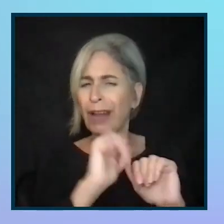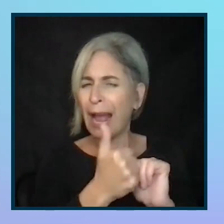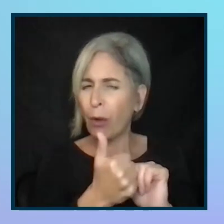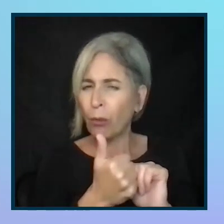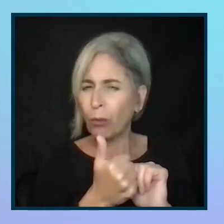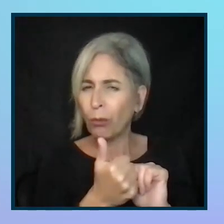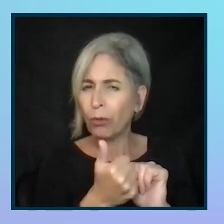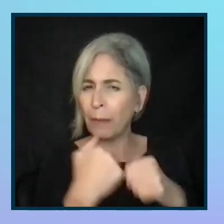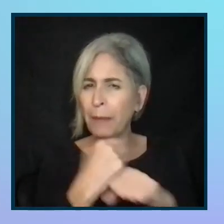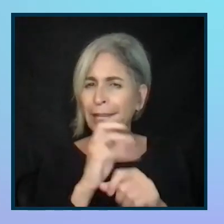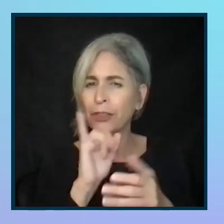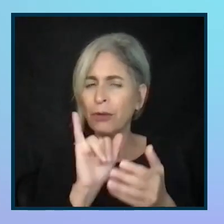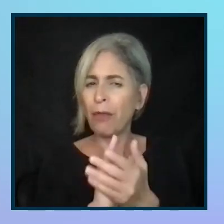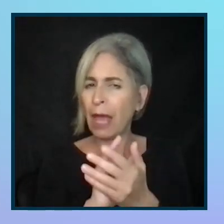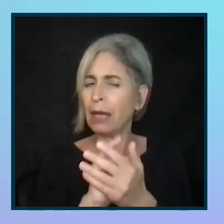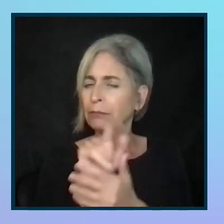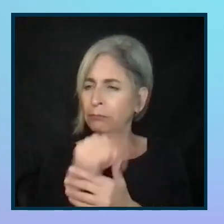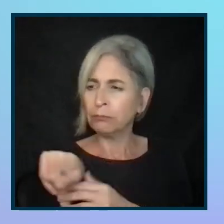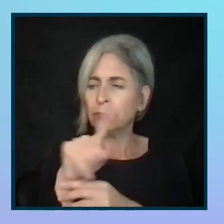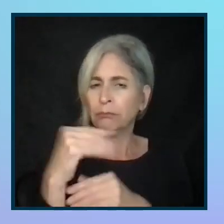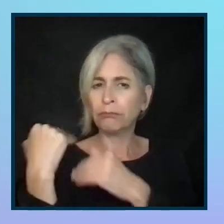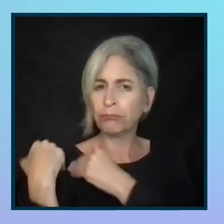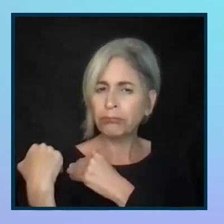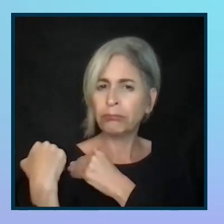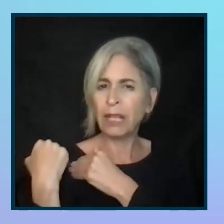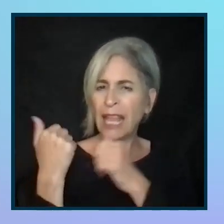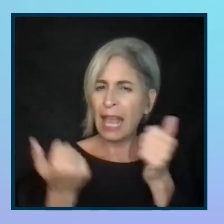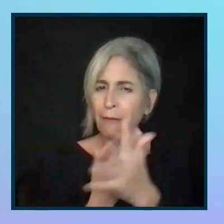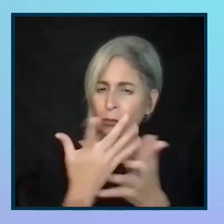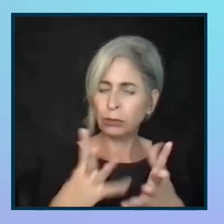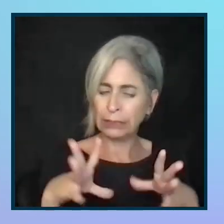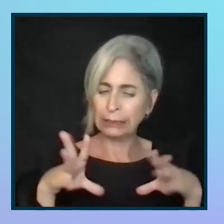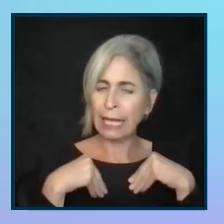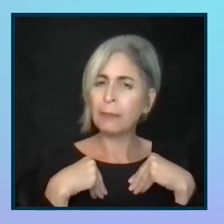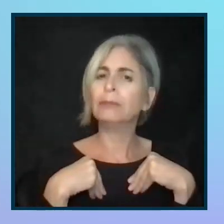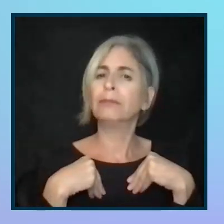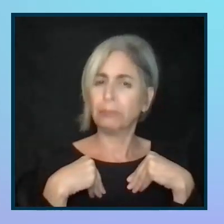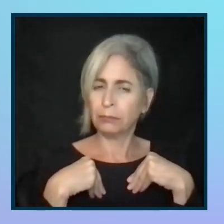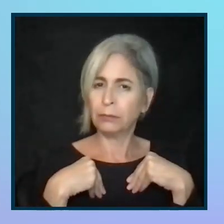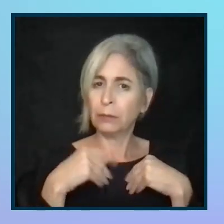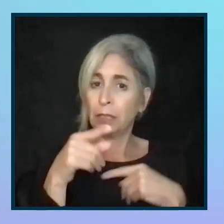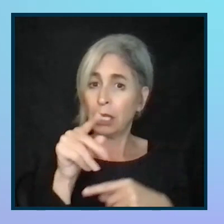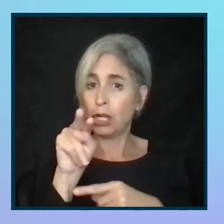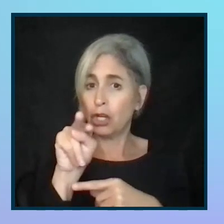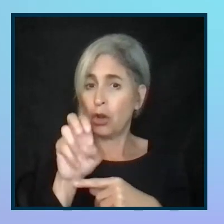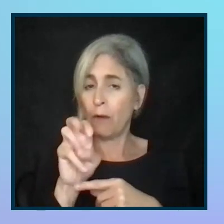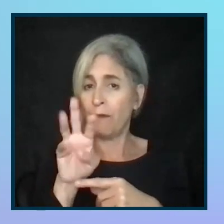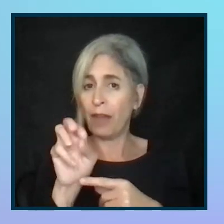and make sure that everyone's bought in. And so November, it sounds like we could--